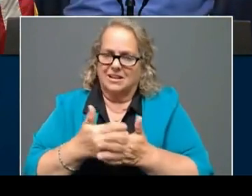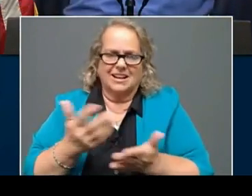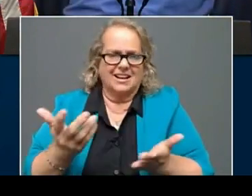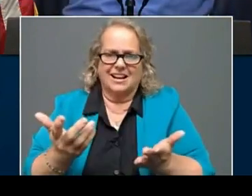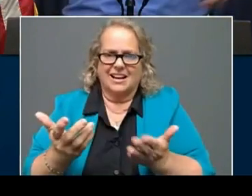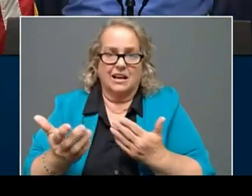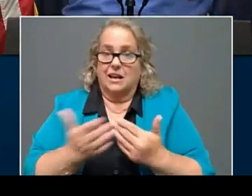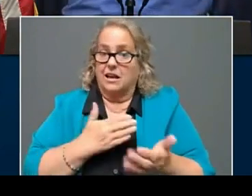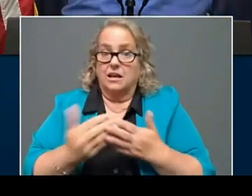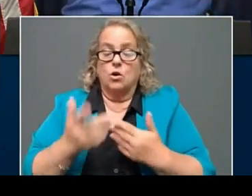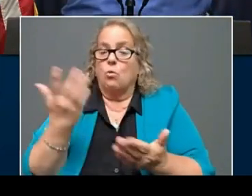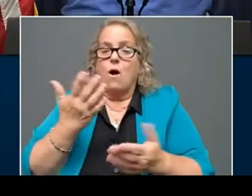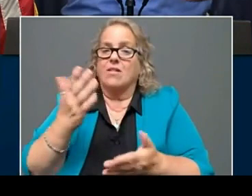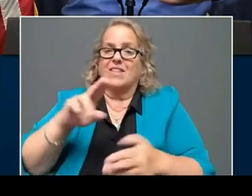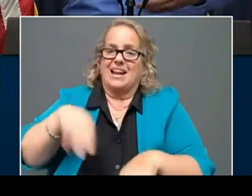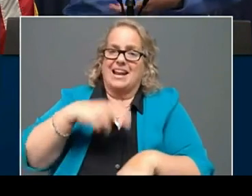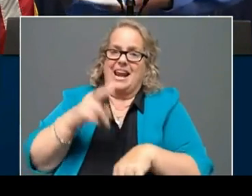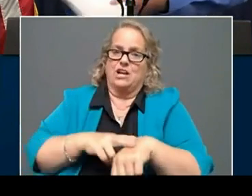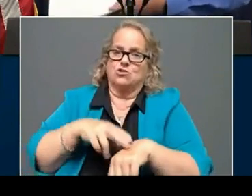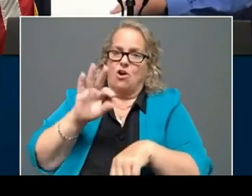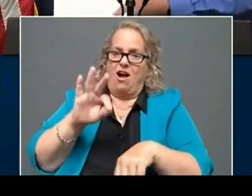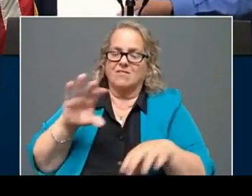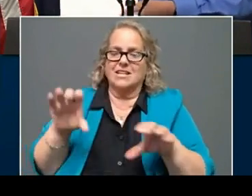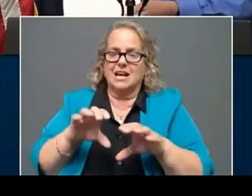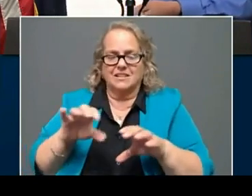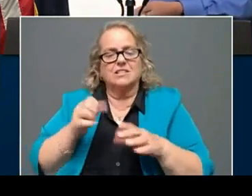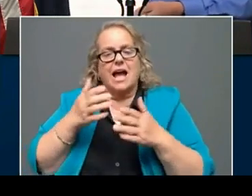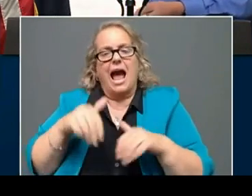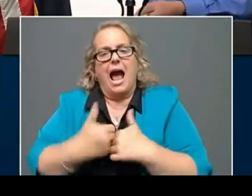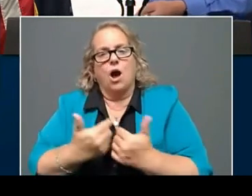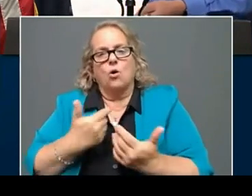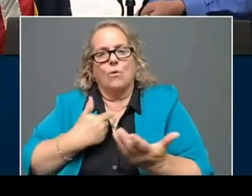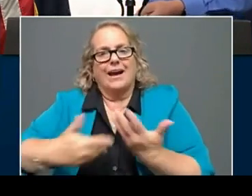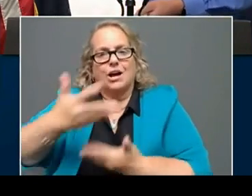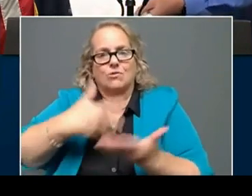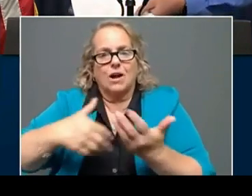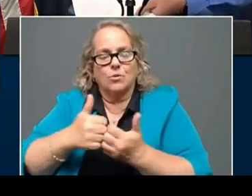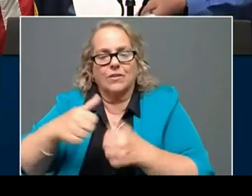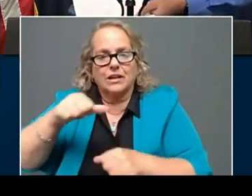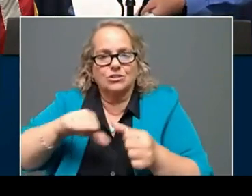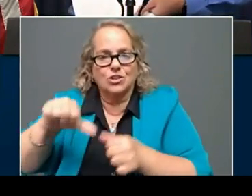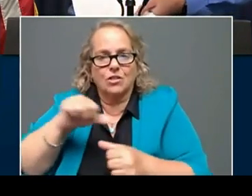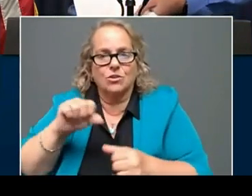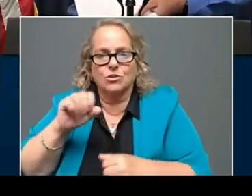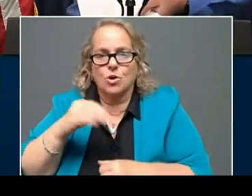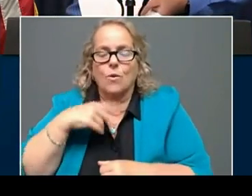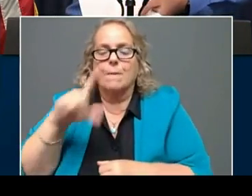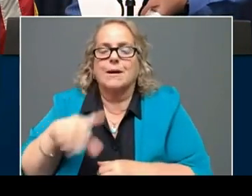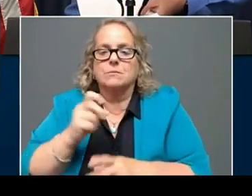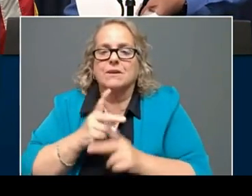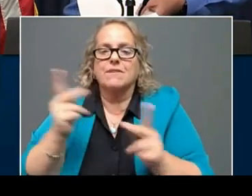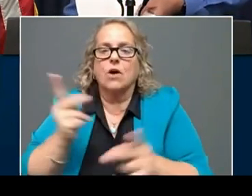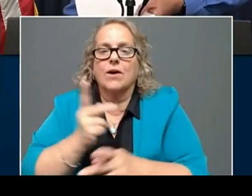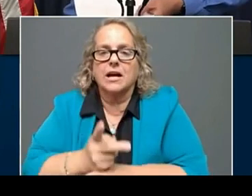activity is. It's just the way we're interacting with each other. And so we've got to be very careful about these settings, particularly